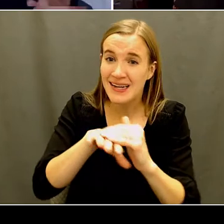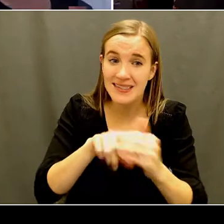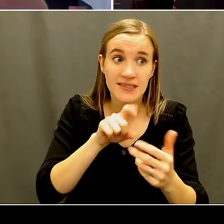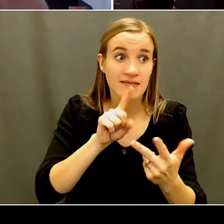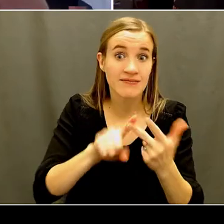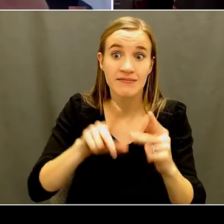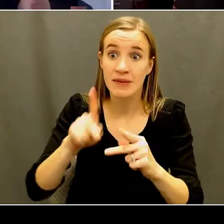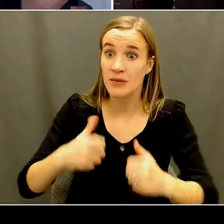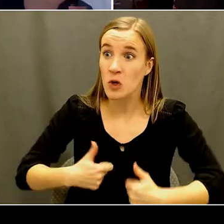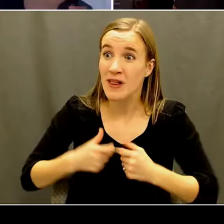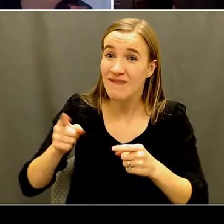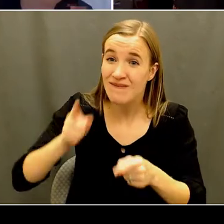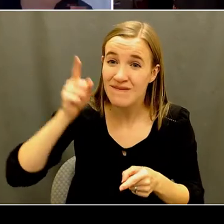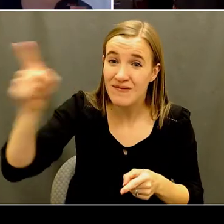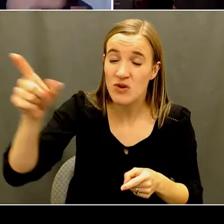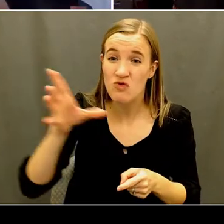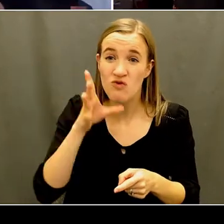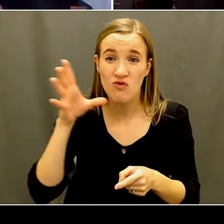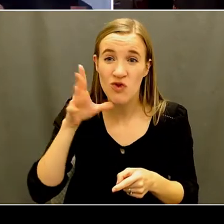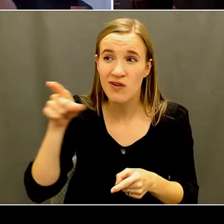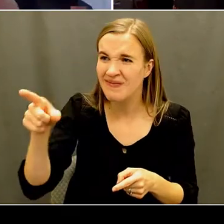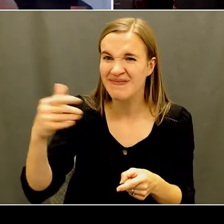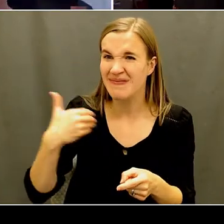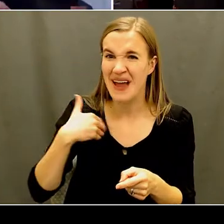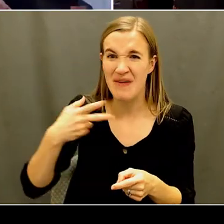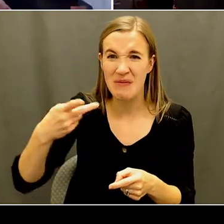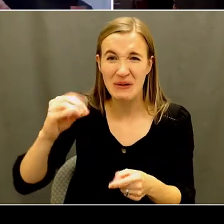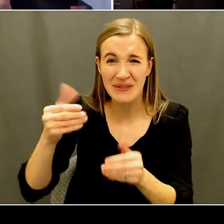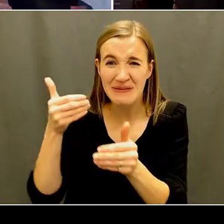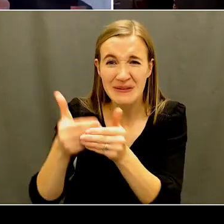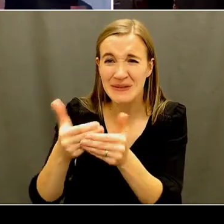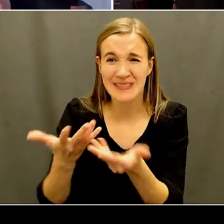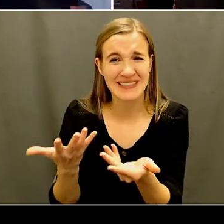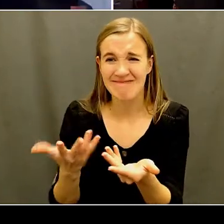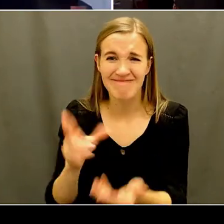Kentucky recently where they shut down so many polling centers and forced